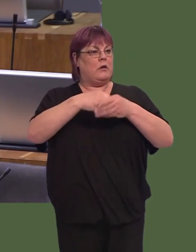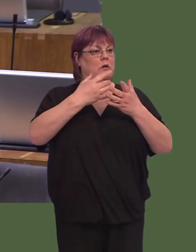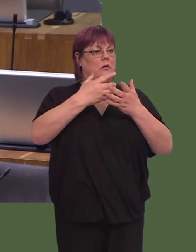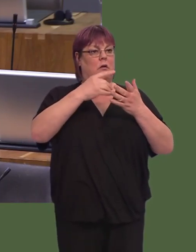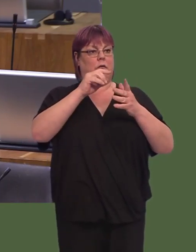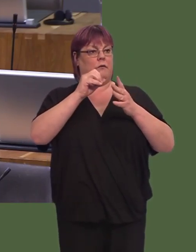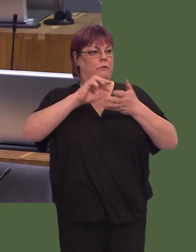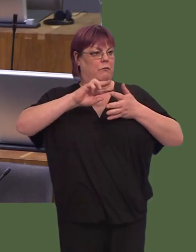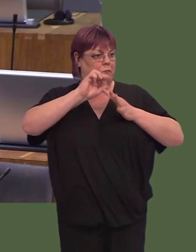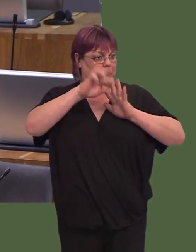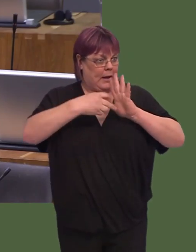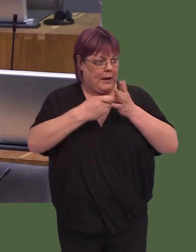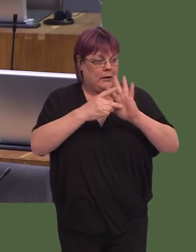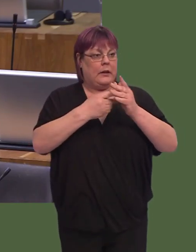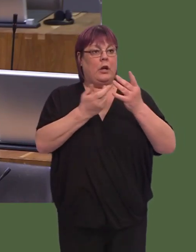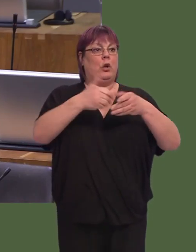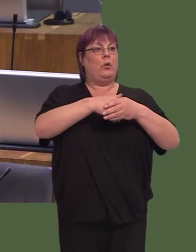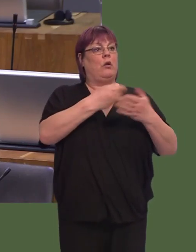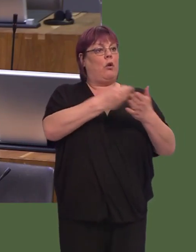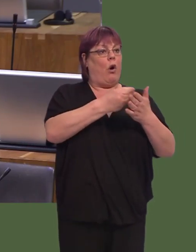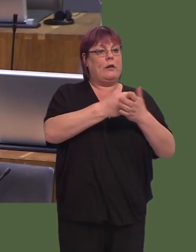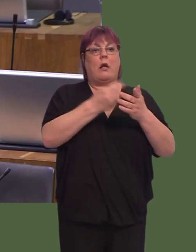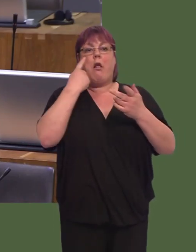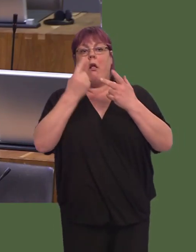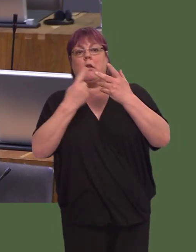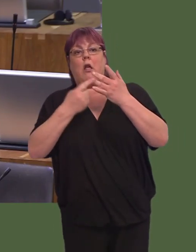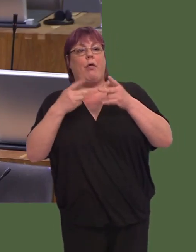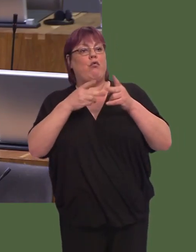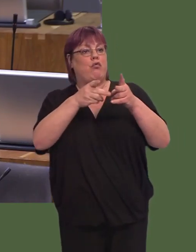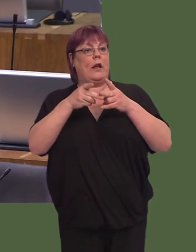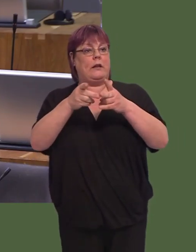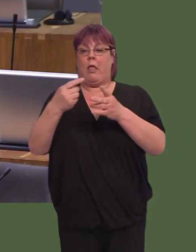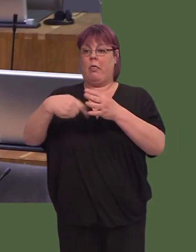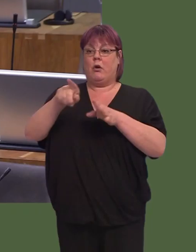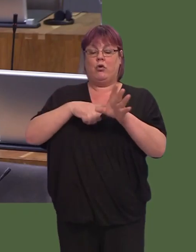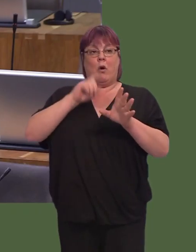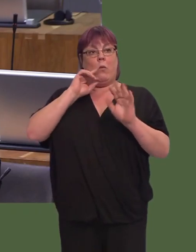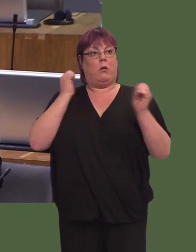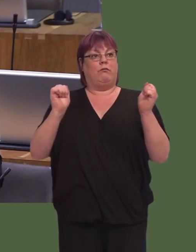The independent inspectorsí report and the business case will inform a final decision this year on whether to proceed with the scheme.